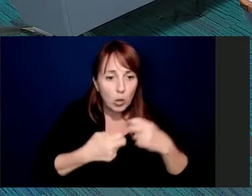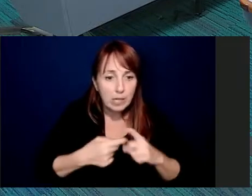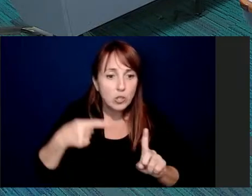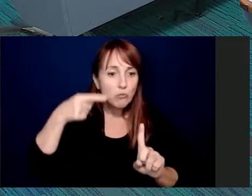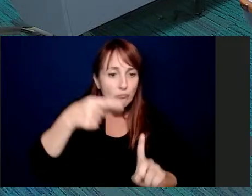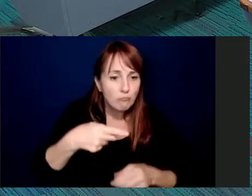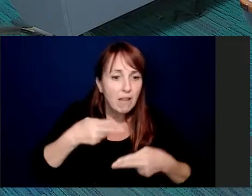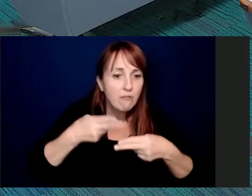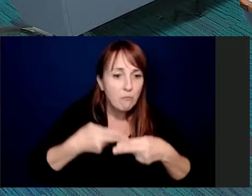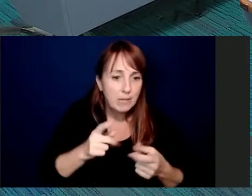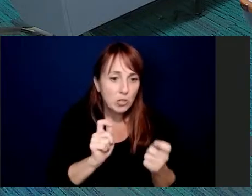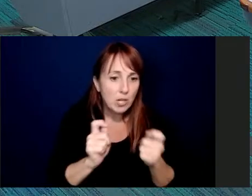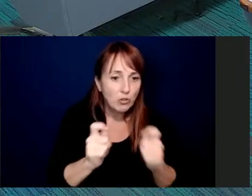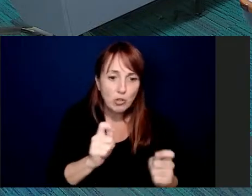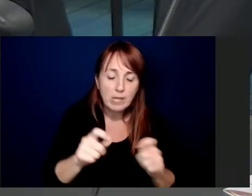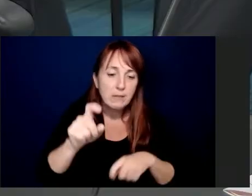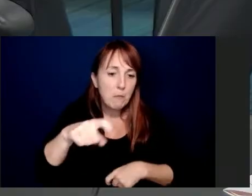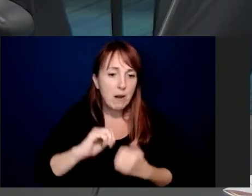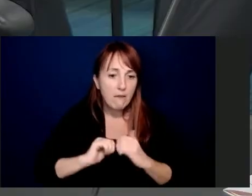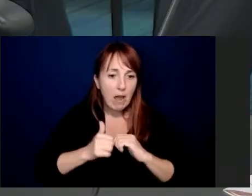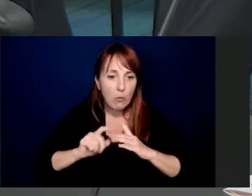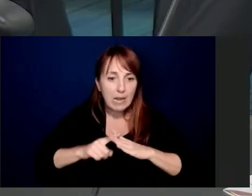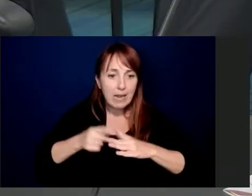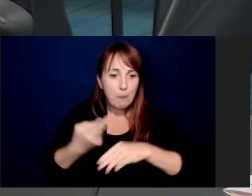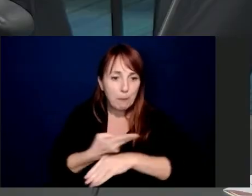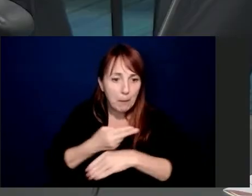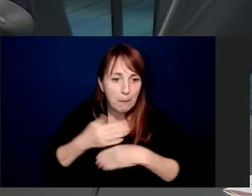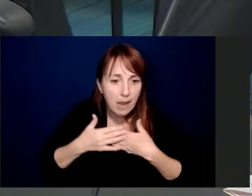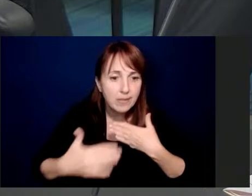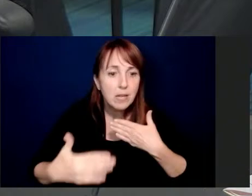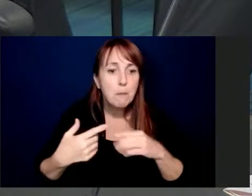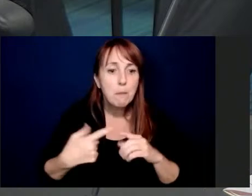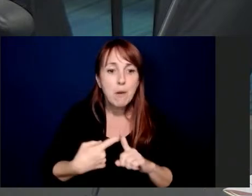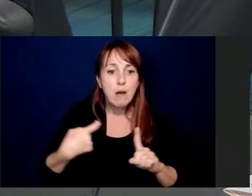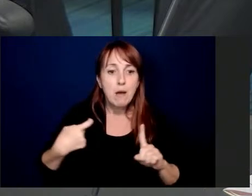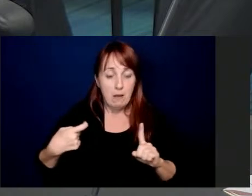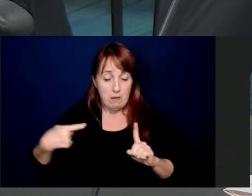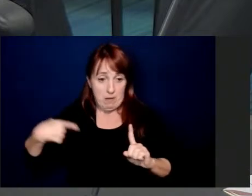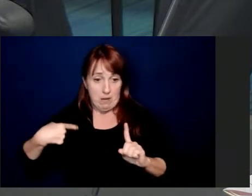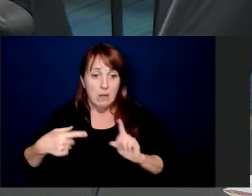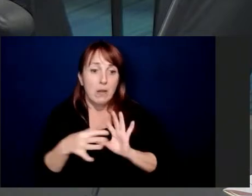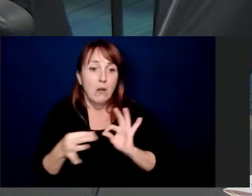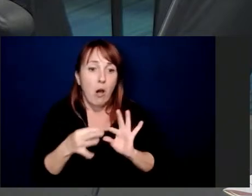to be adjusted in terms of how we implement, but I would like to just comment in addition to to this for